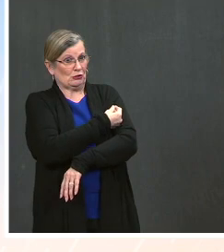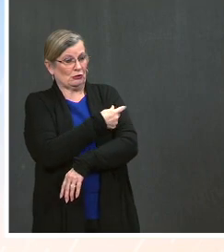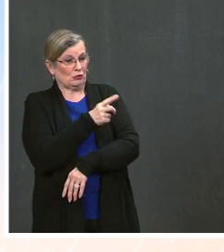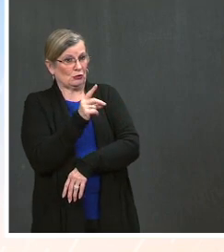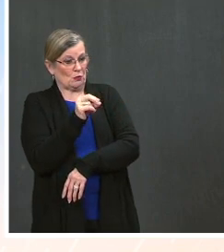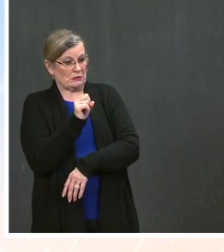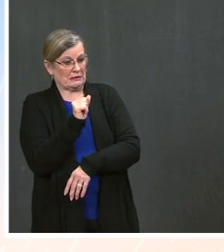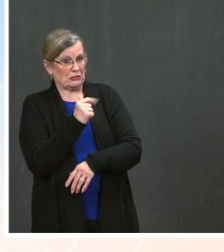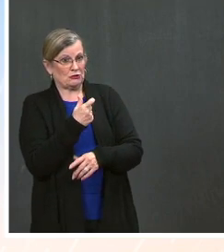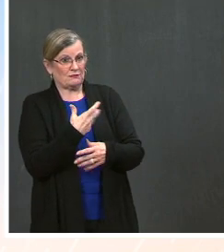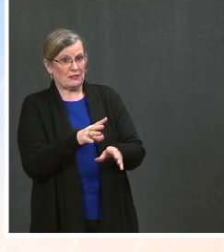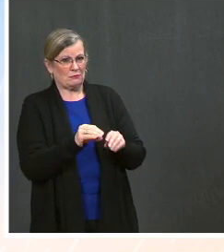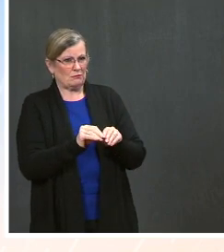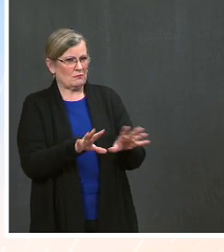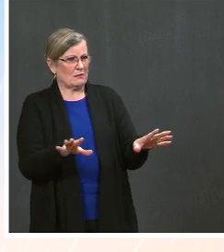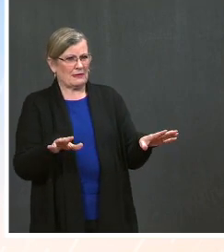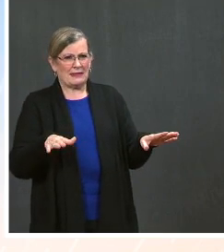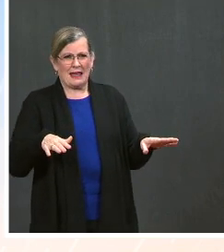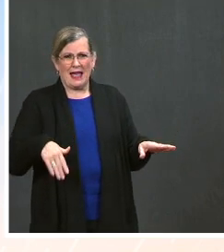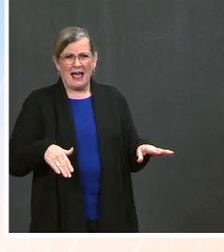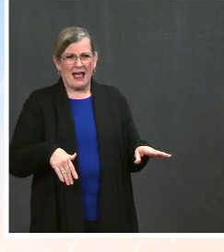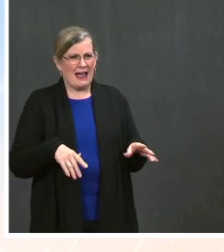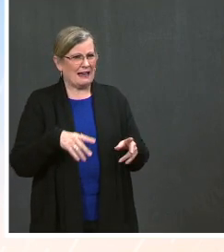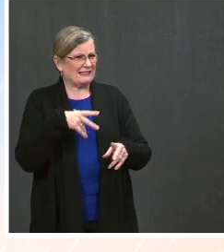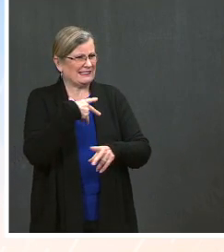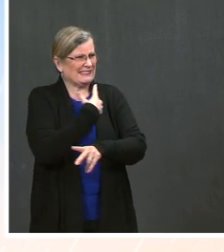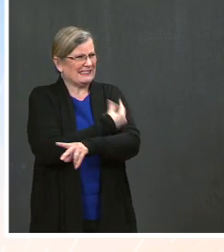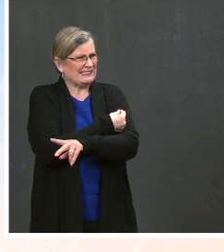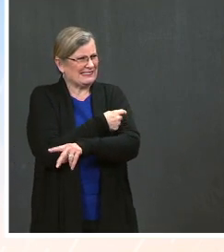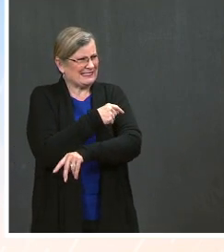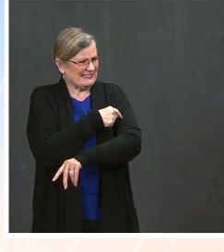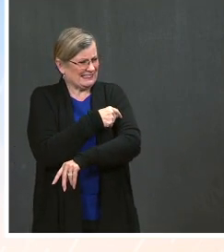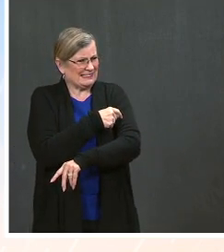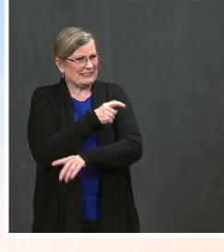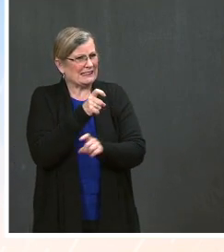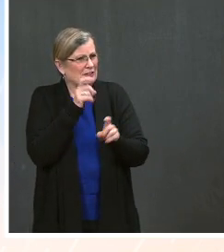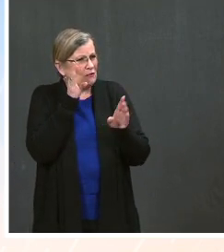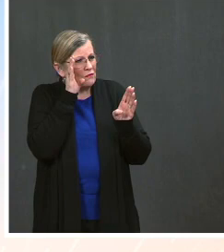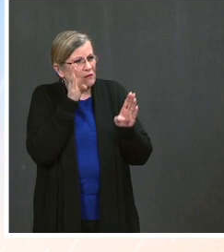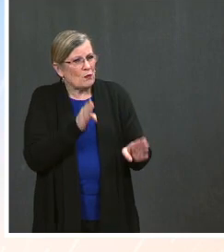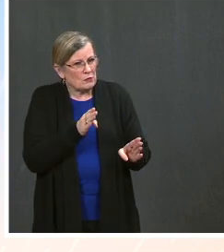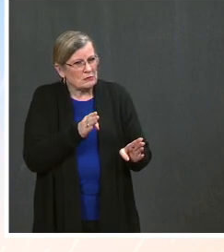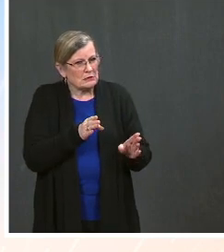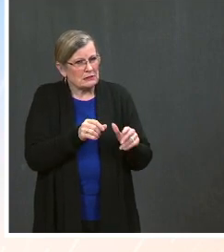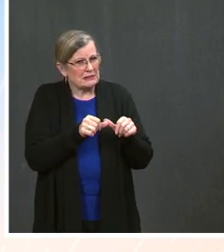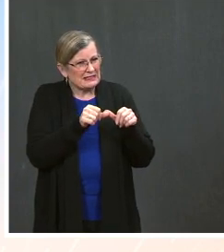Well, wear a mask for the people around you, making sure that you're being safe and getting testing -- tested.